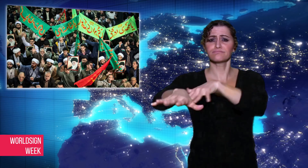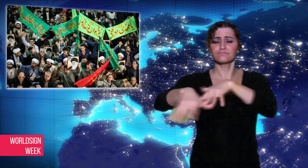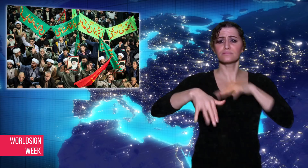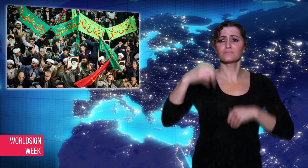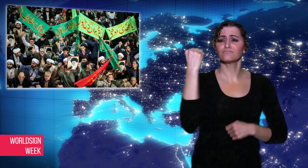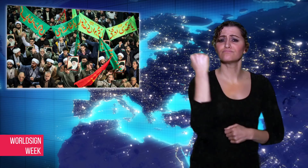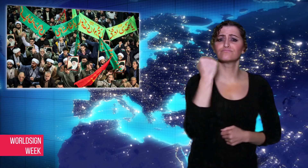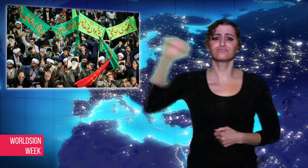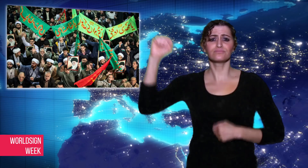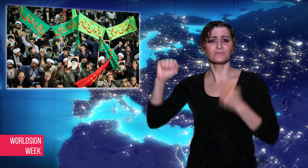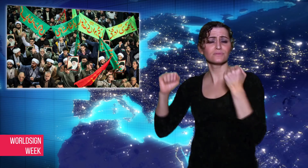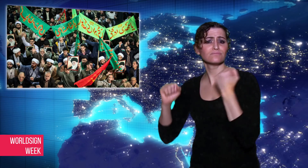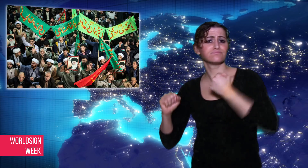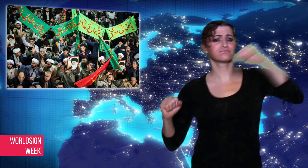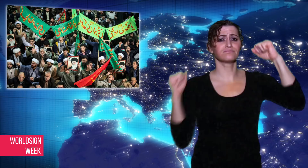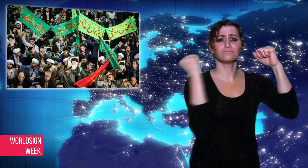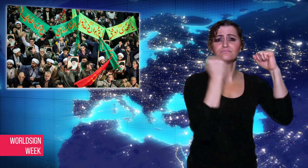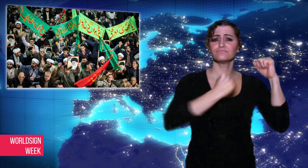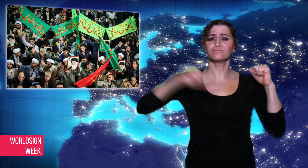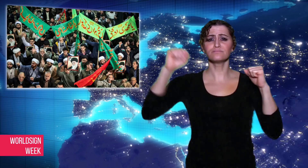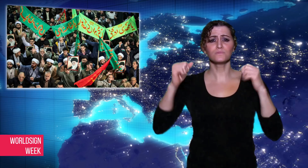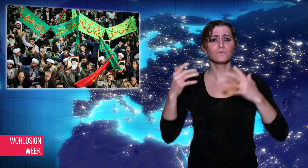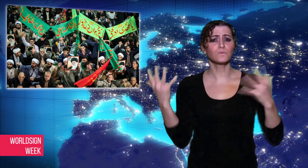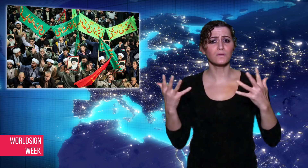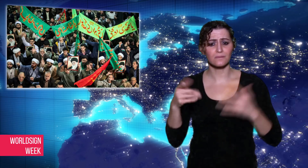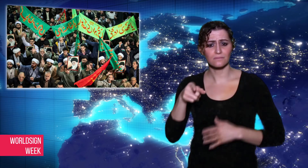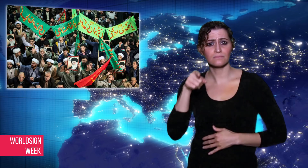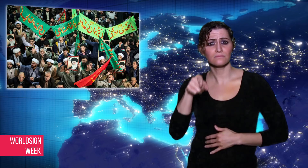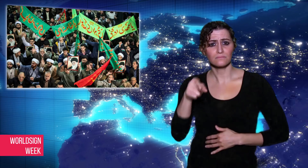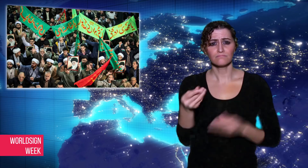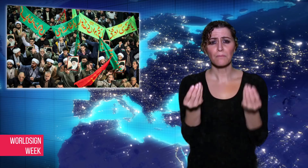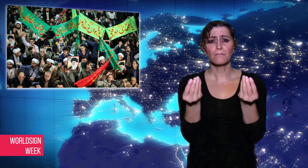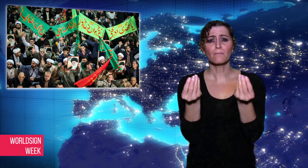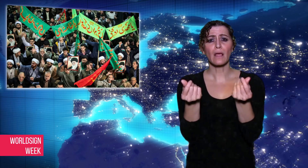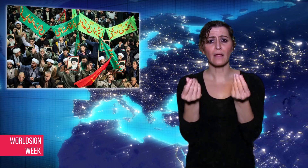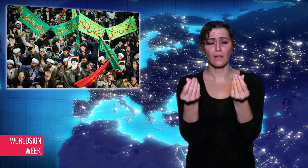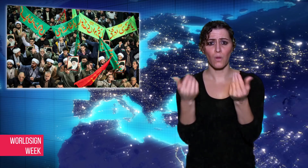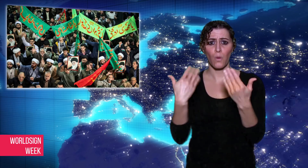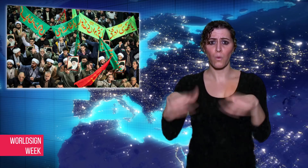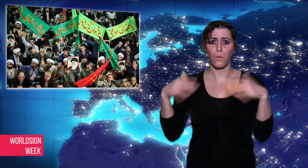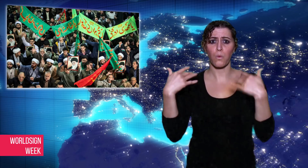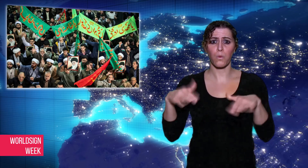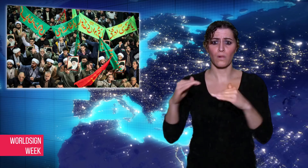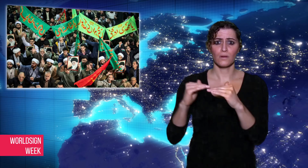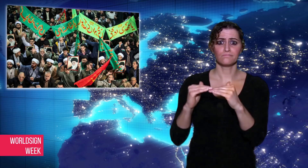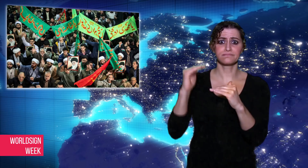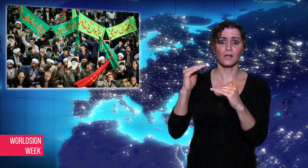of consumer goods, especially a 40-